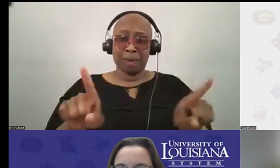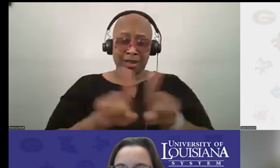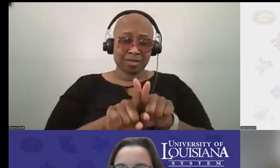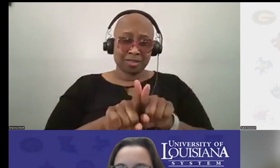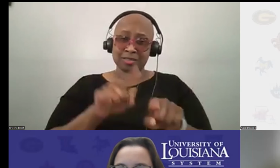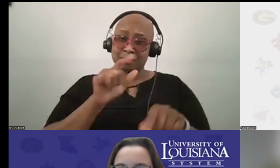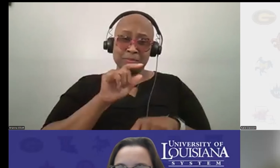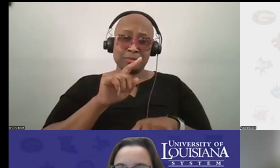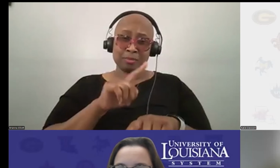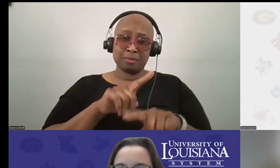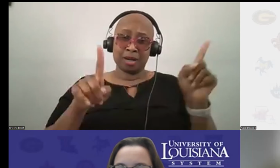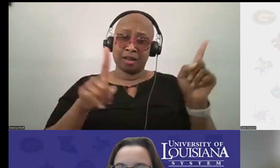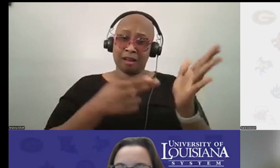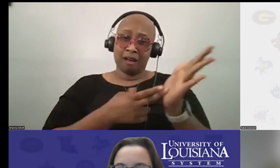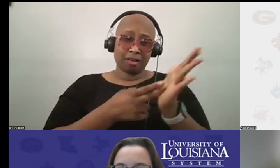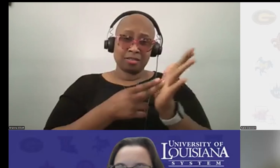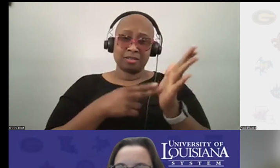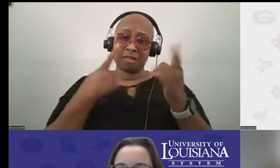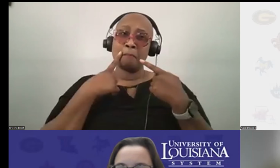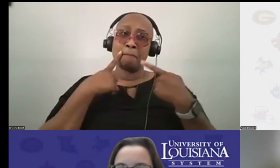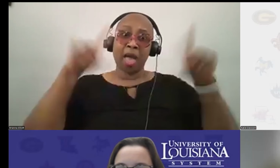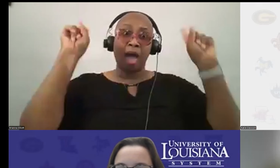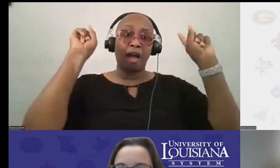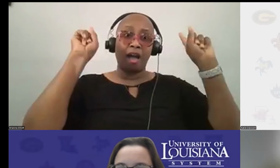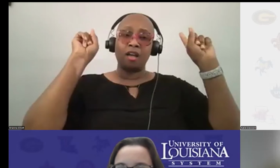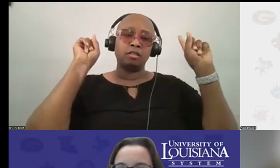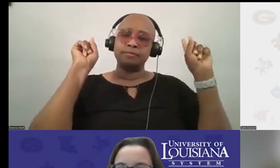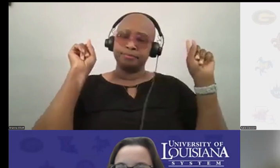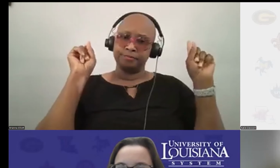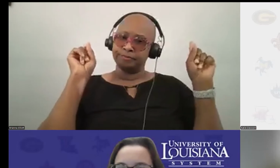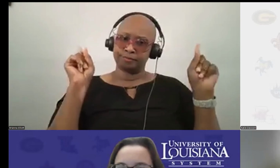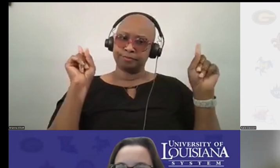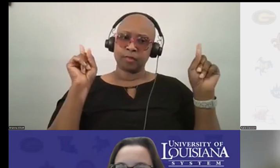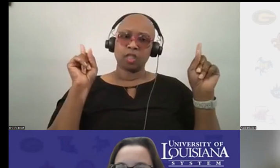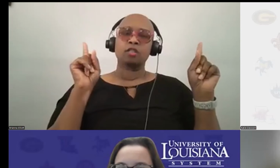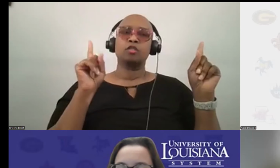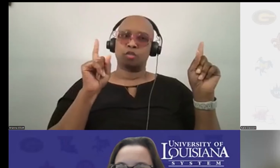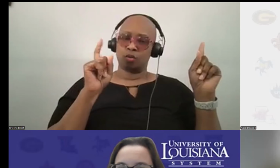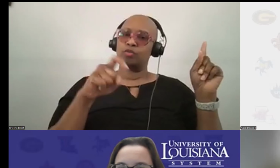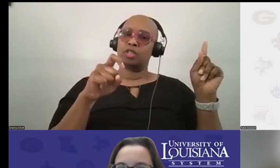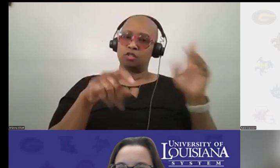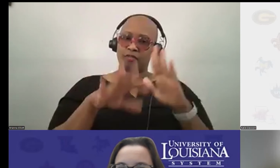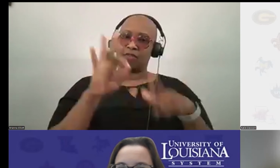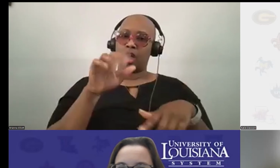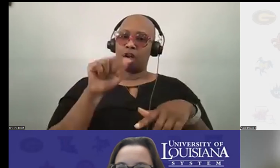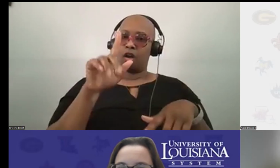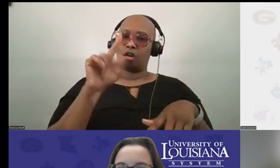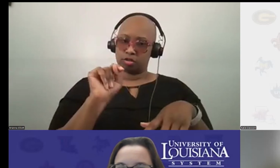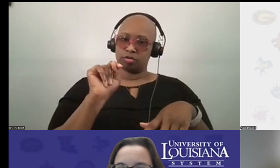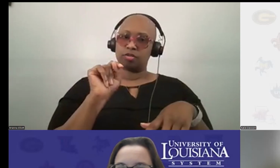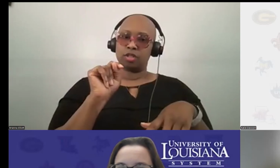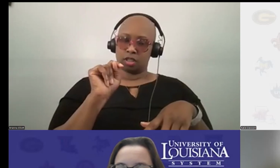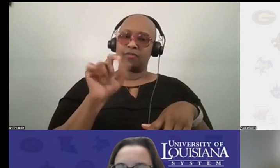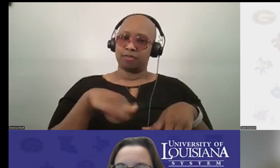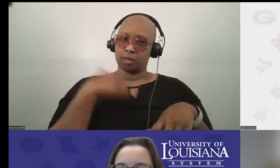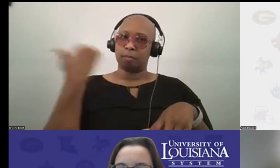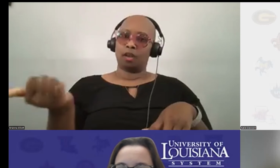nicely, I think. So, you'd want to um try to find an alternative in that particular case would be my